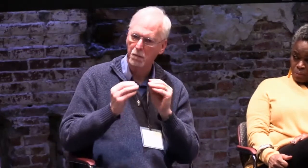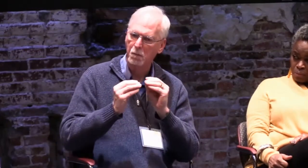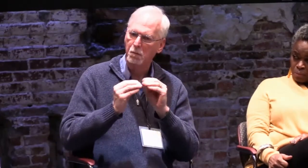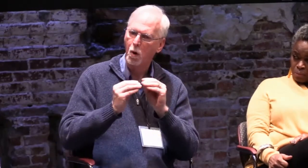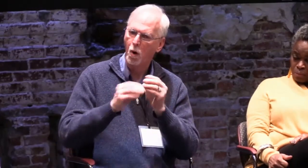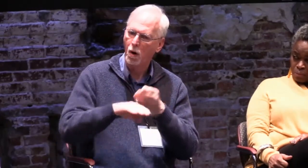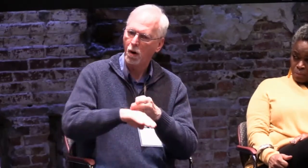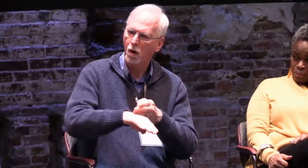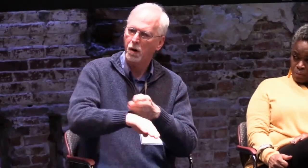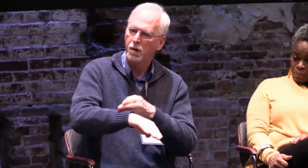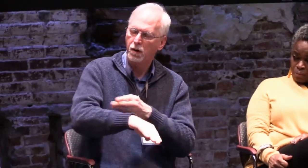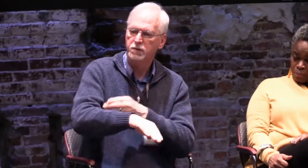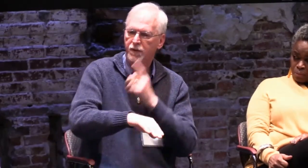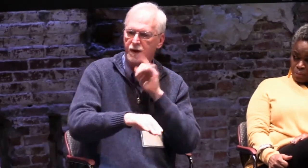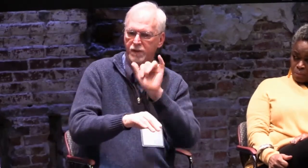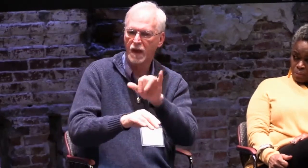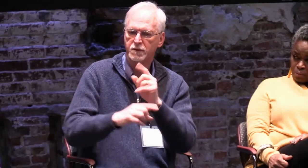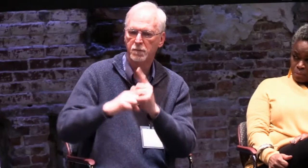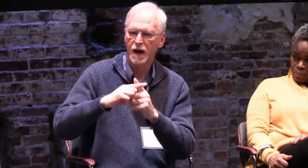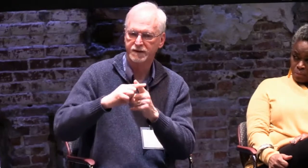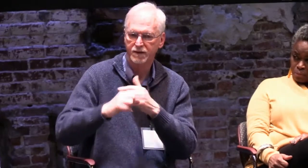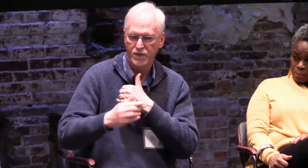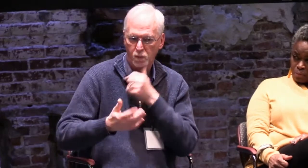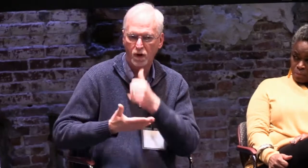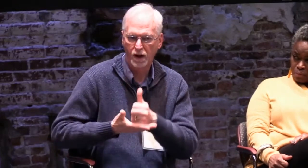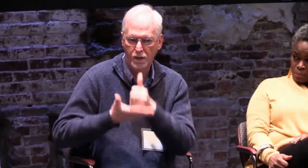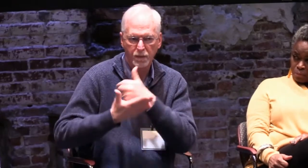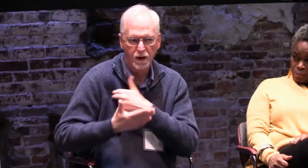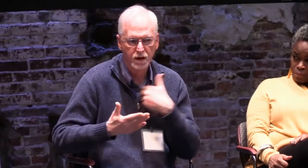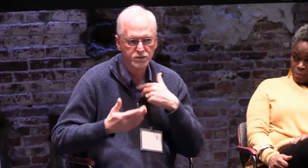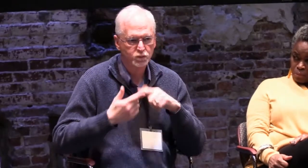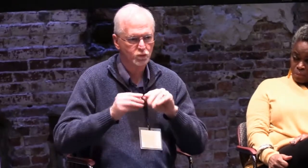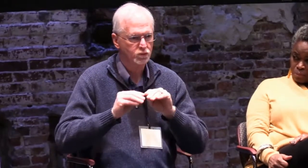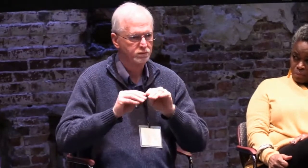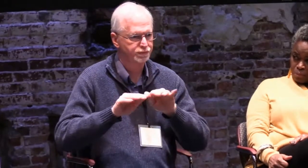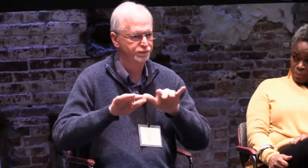And I was actually dumbfounded to see that this technology